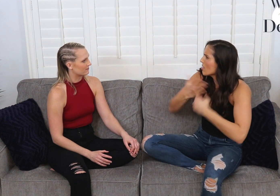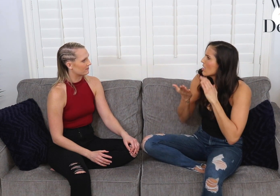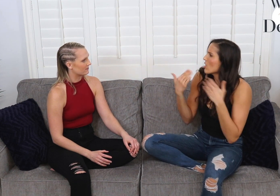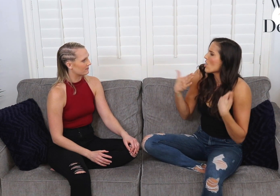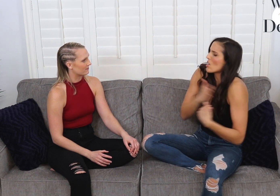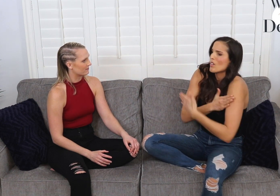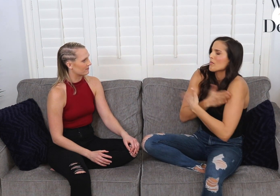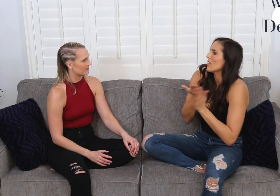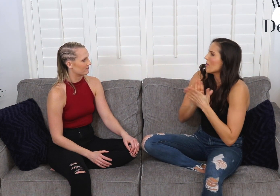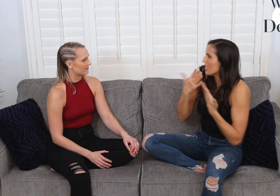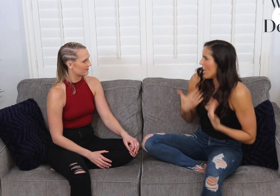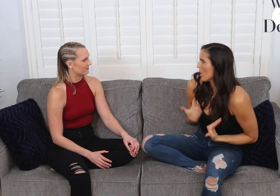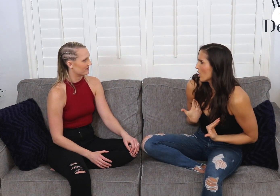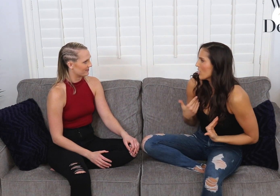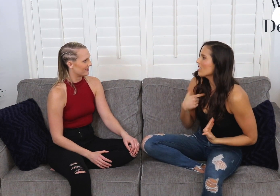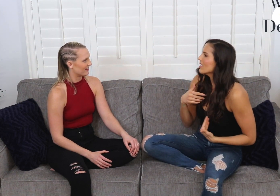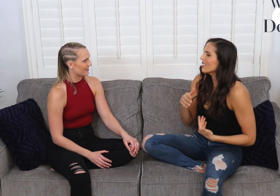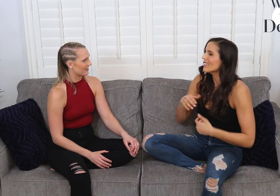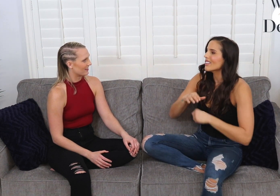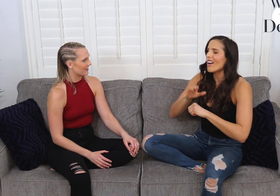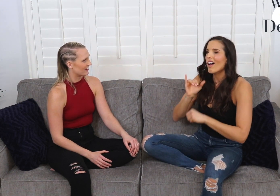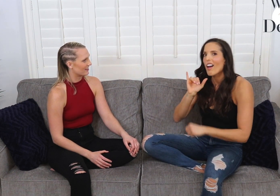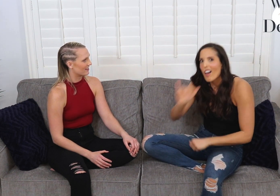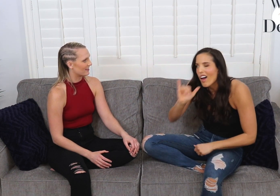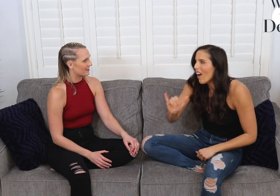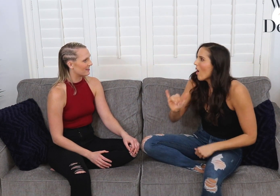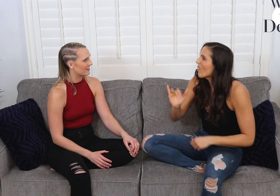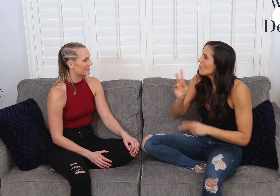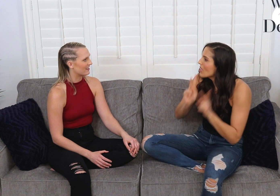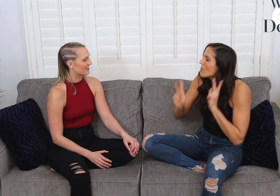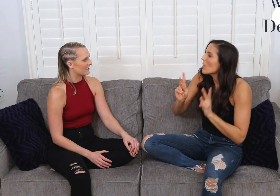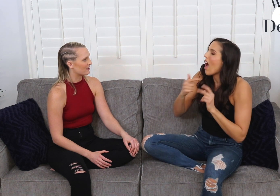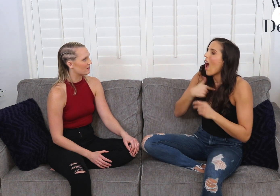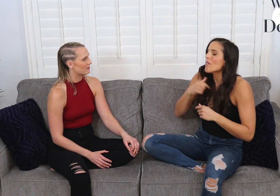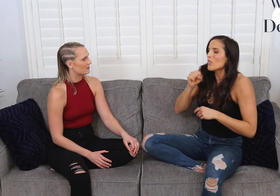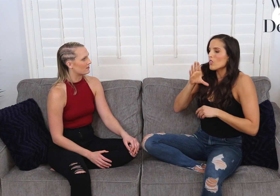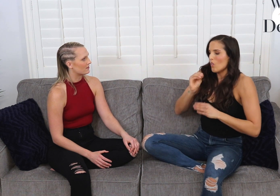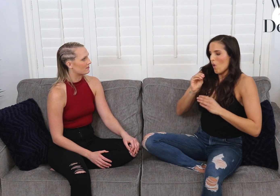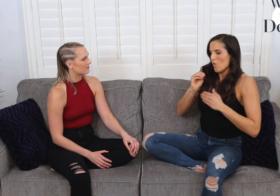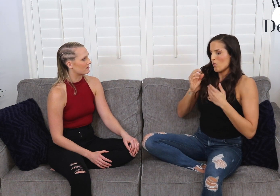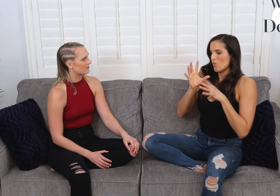Like, wouldn't our arms get tired? And it was in that moment I realized,